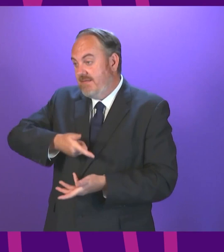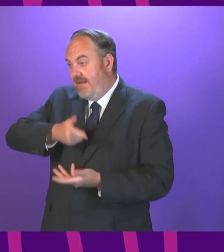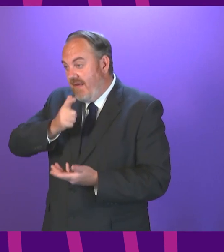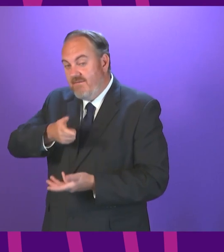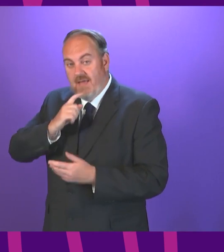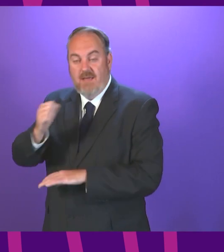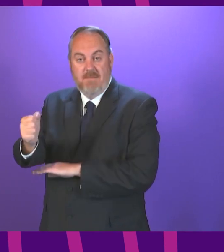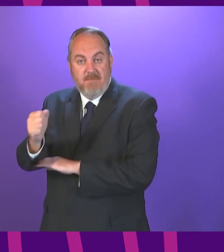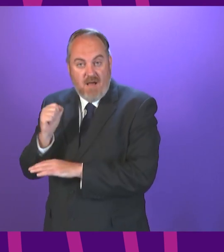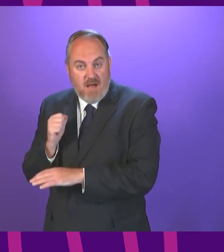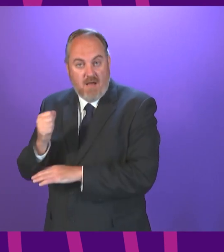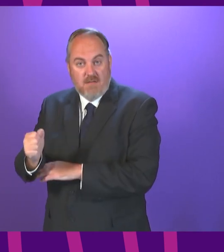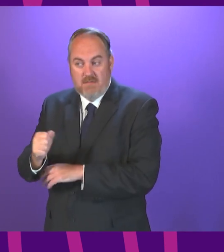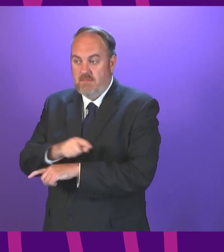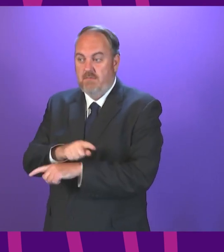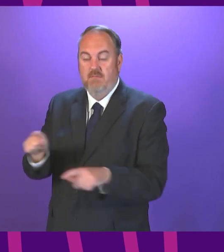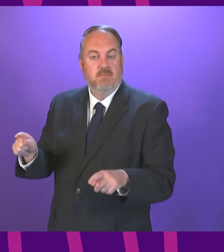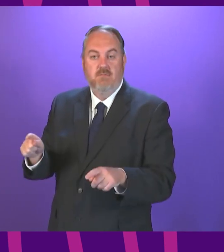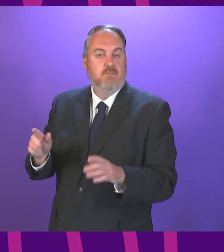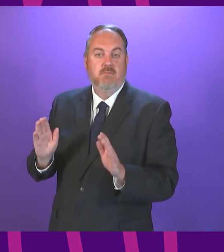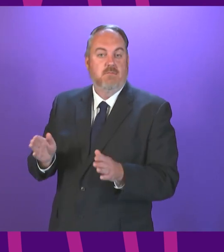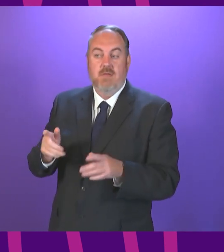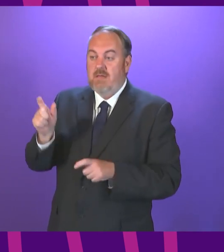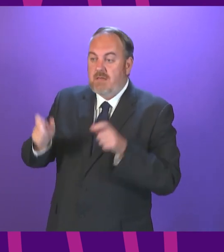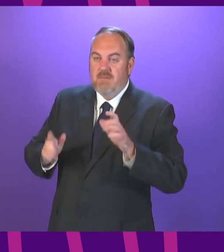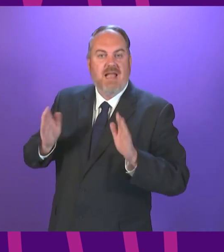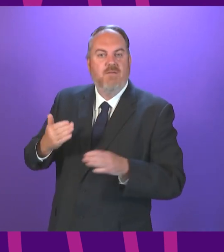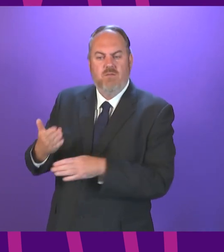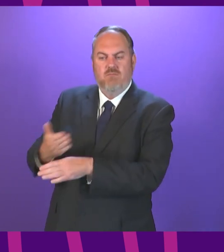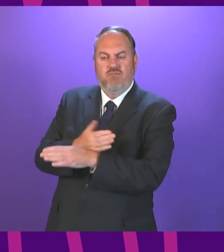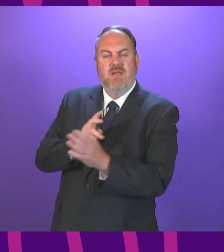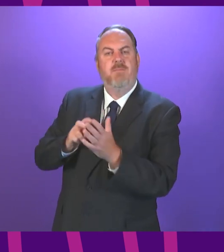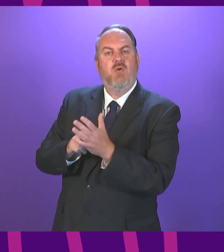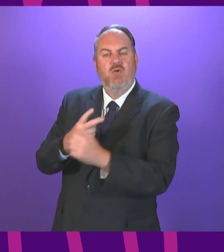in level 2—there is no requirement for customers to pre-book a two-hour slot in order to go to